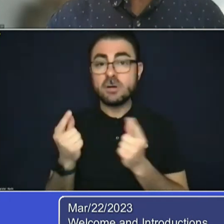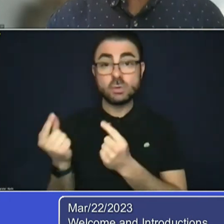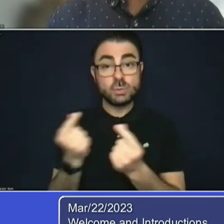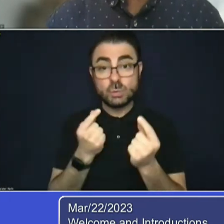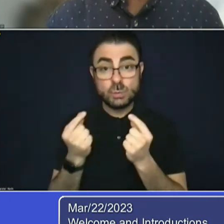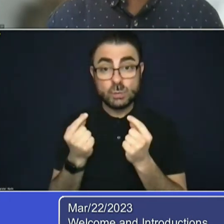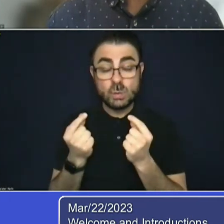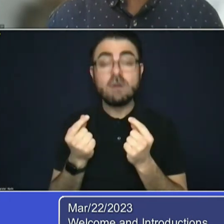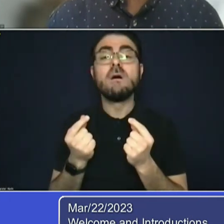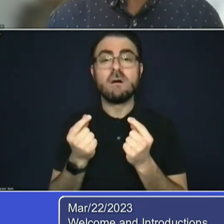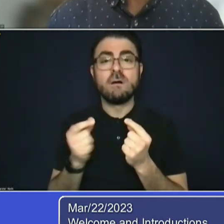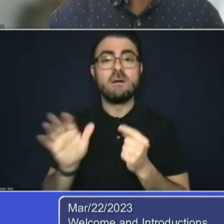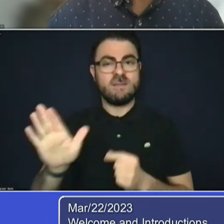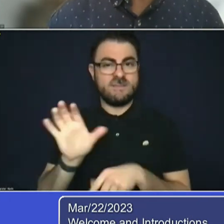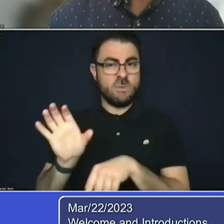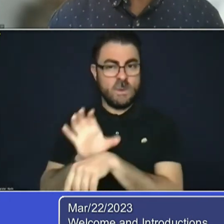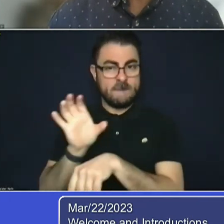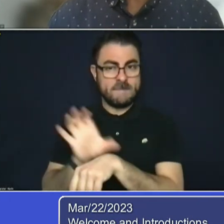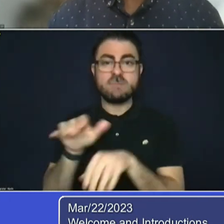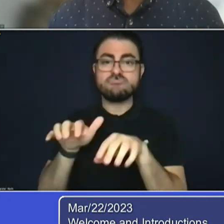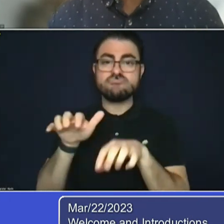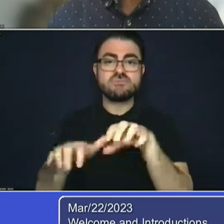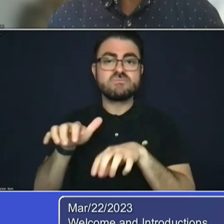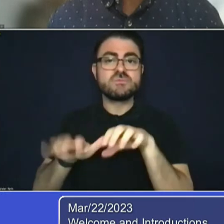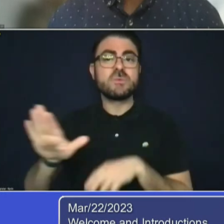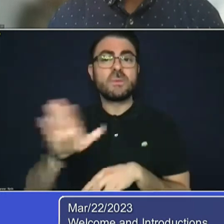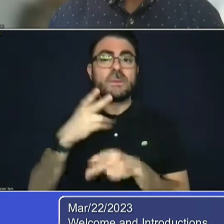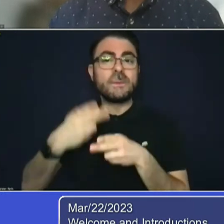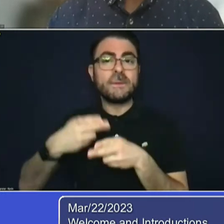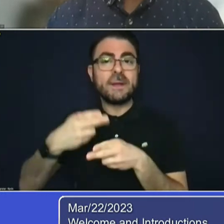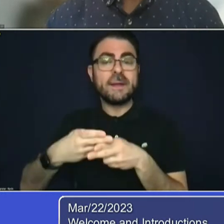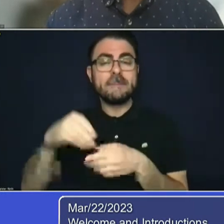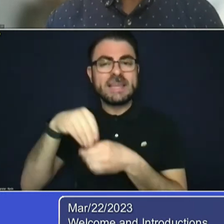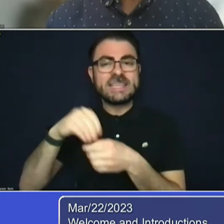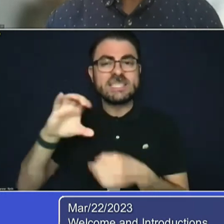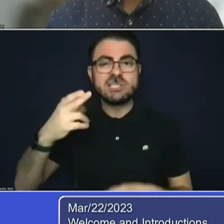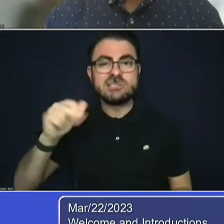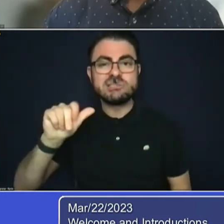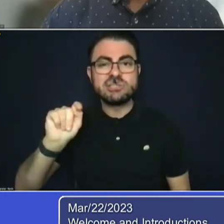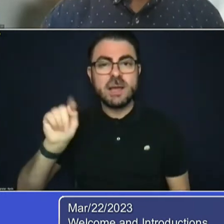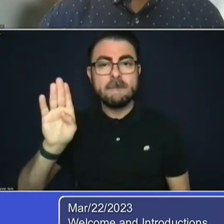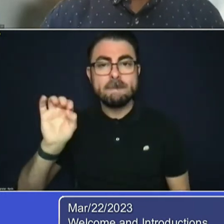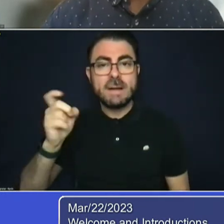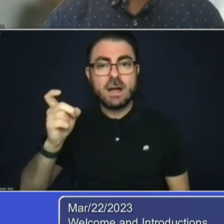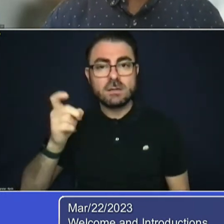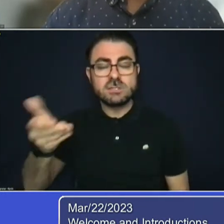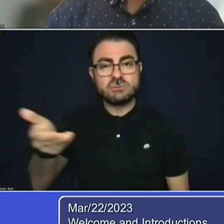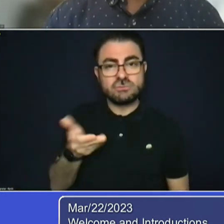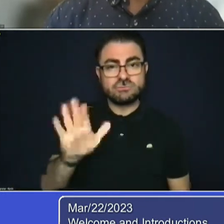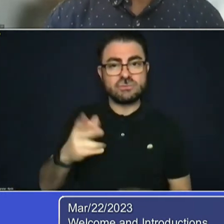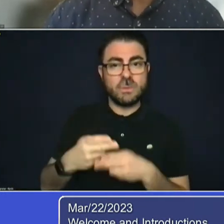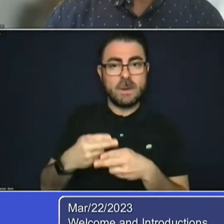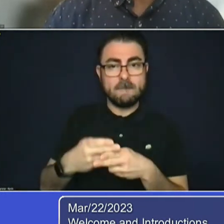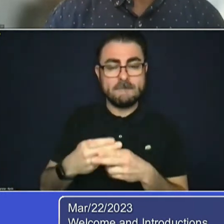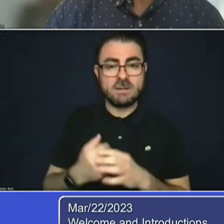STAFF TO INTRODUCE THEMSELVES. FOR EVERYONE ELSE, I'M GOING TO ENCOURAGE YOU, IF YOU ARE BY